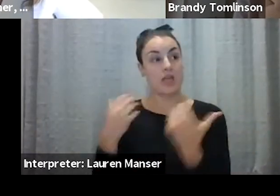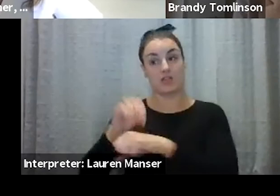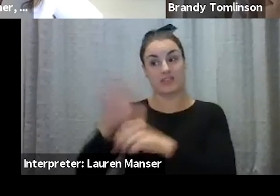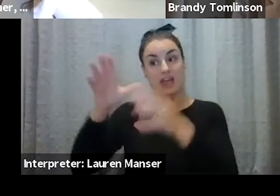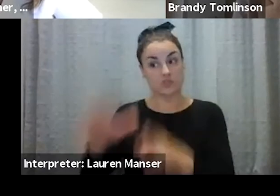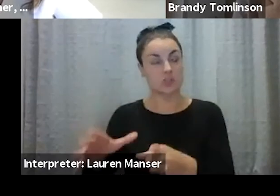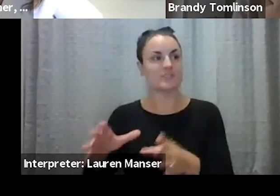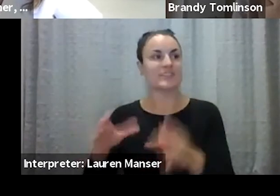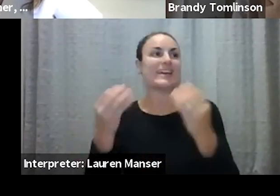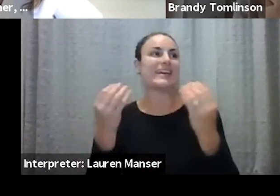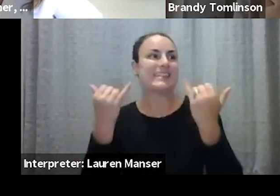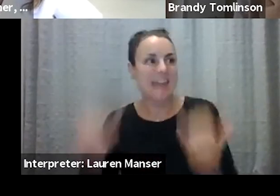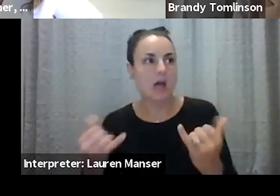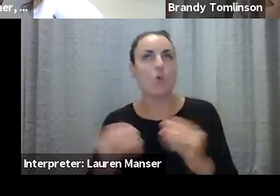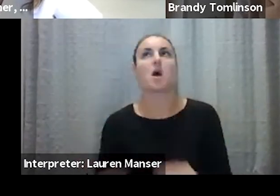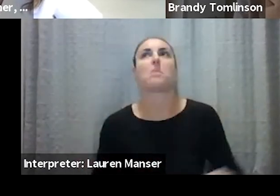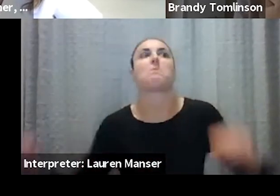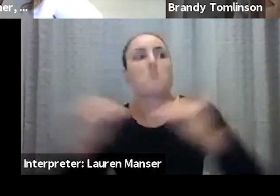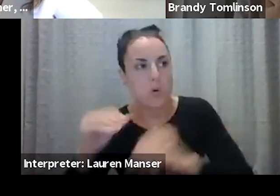and I feel like I need a little bit more help."